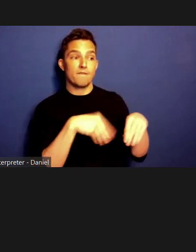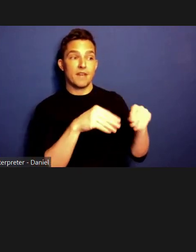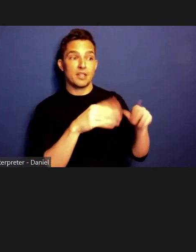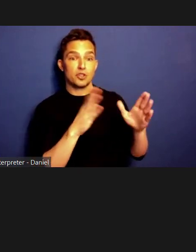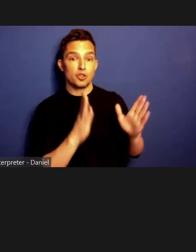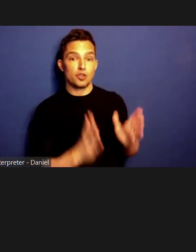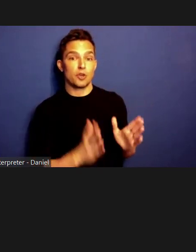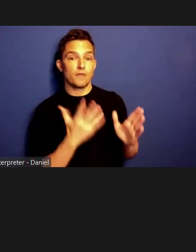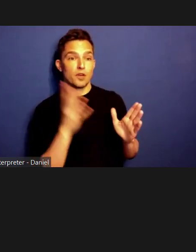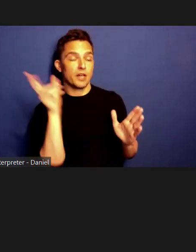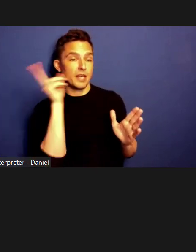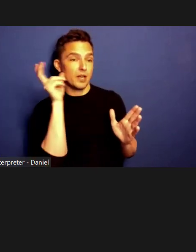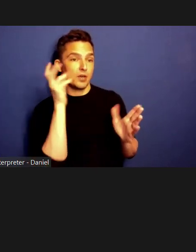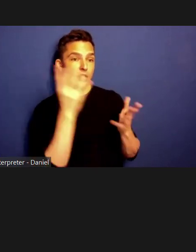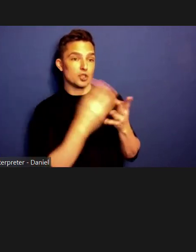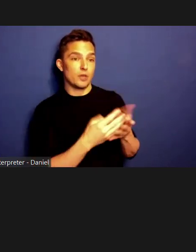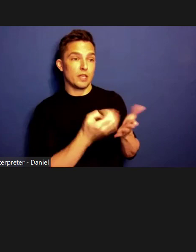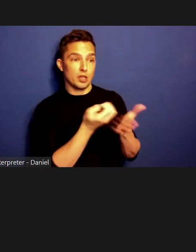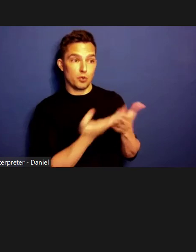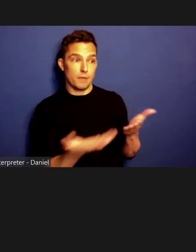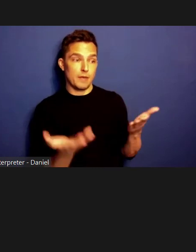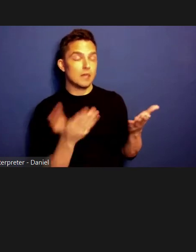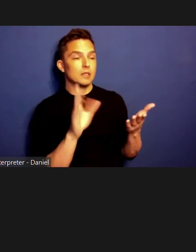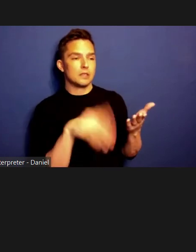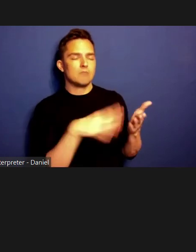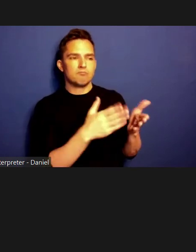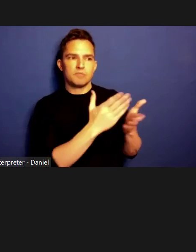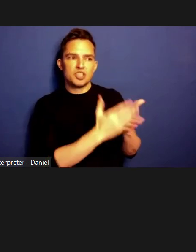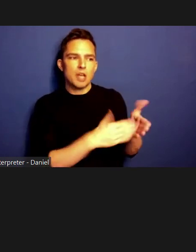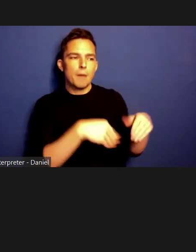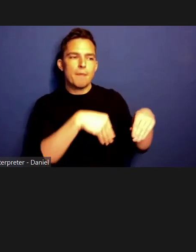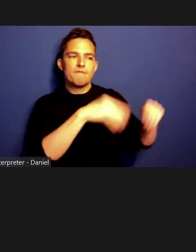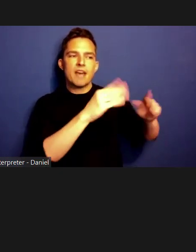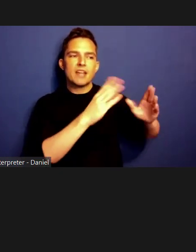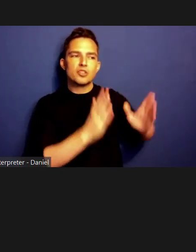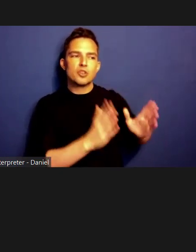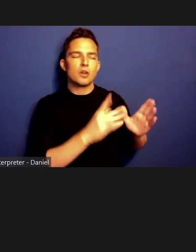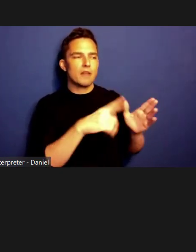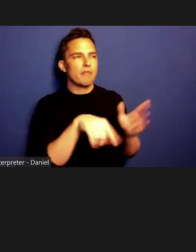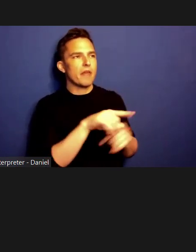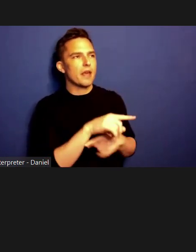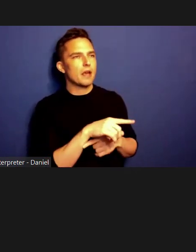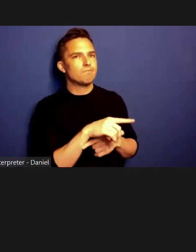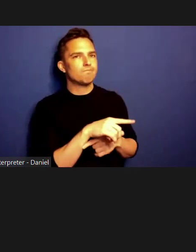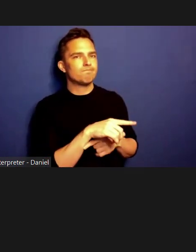screening equipment, some vendors will be able to sell you a variety